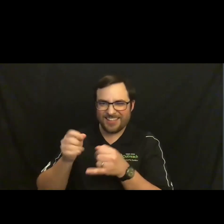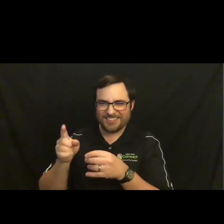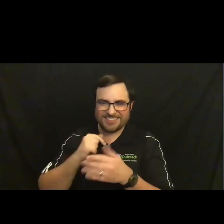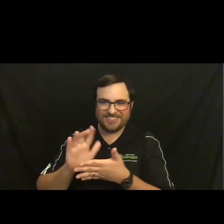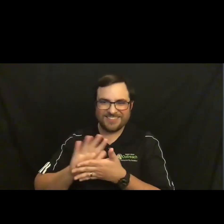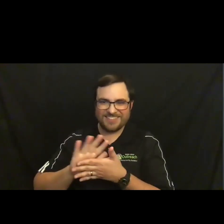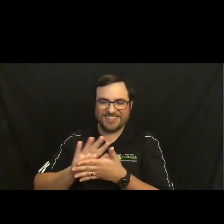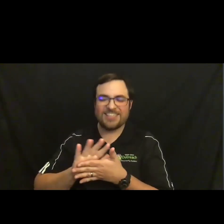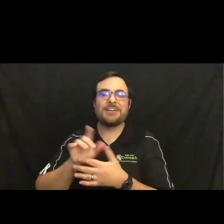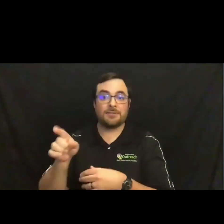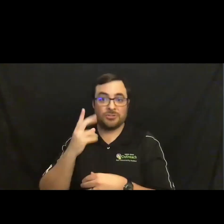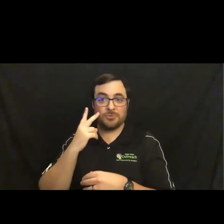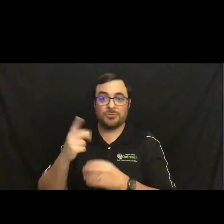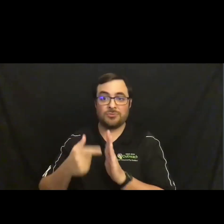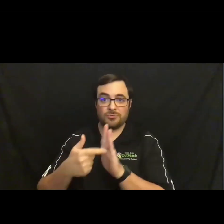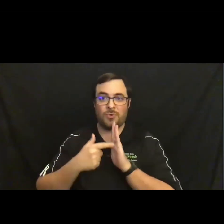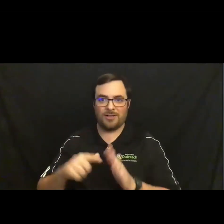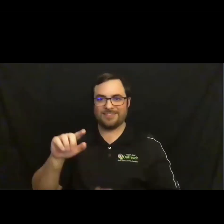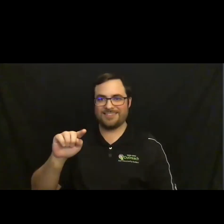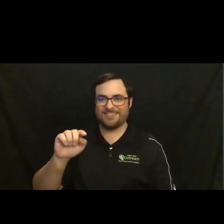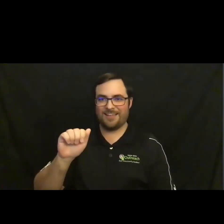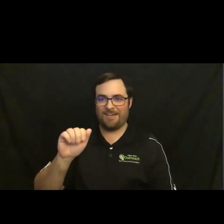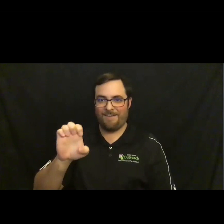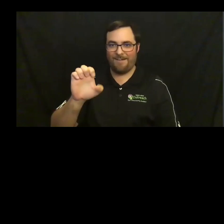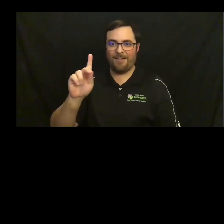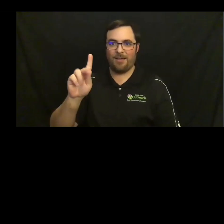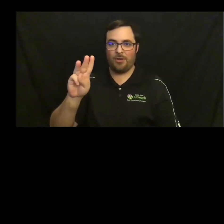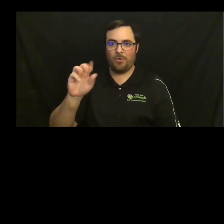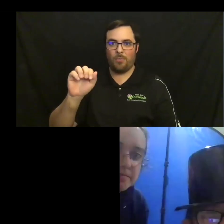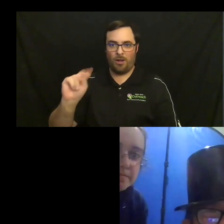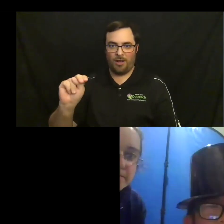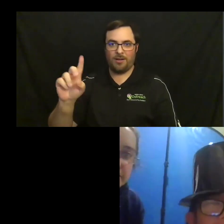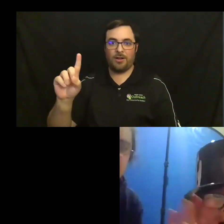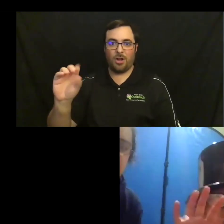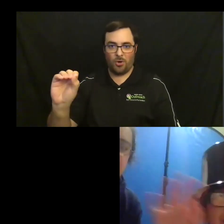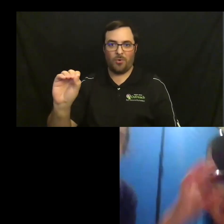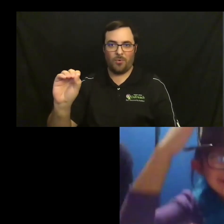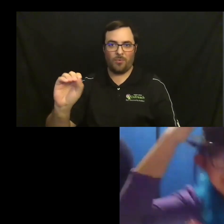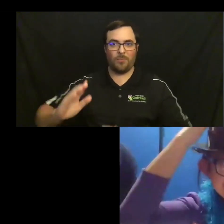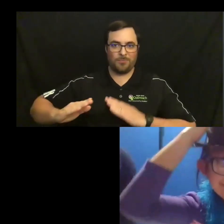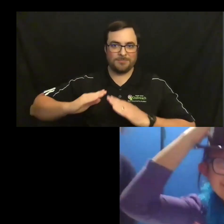us some Taekwondo.